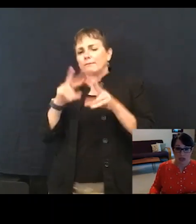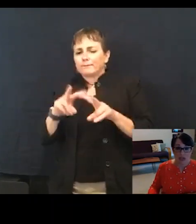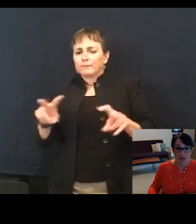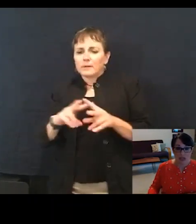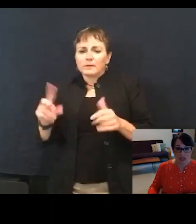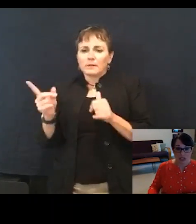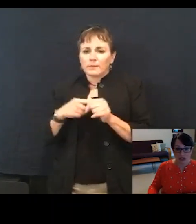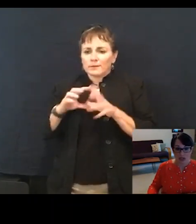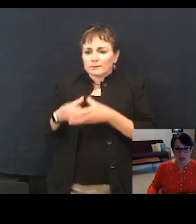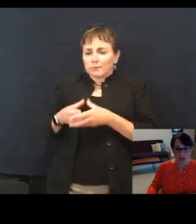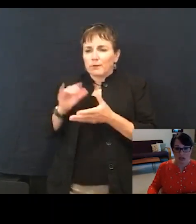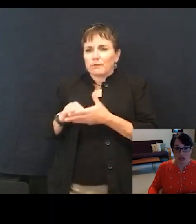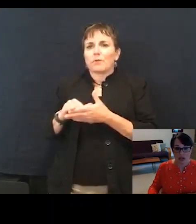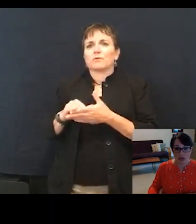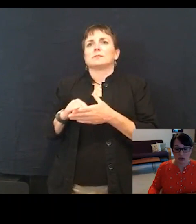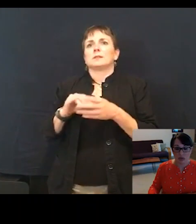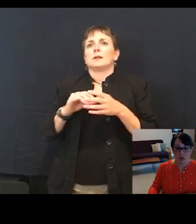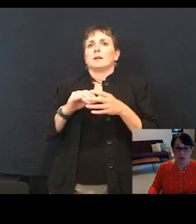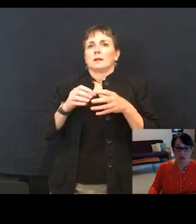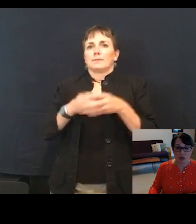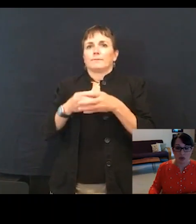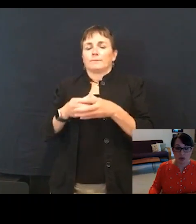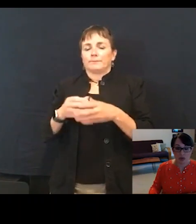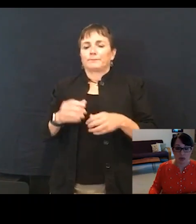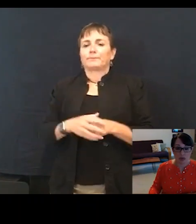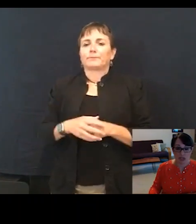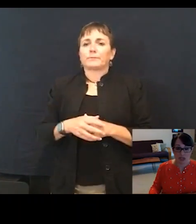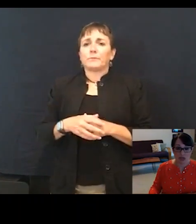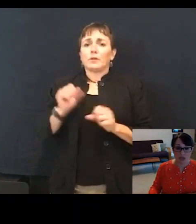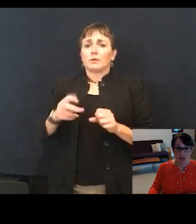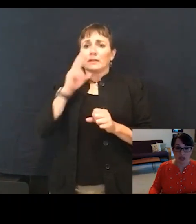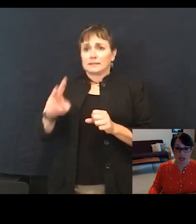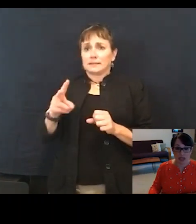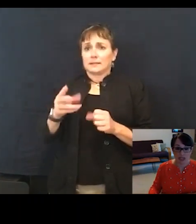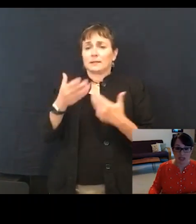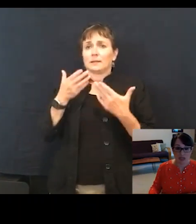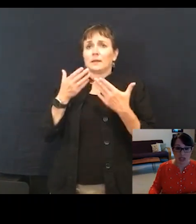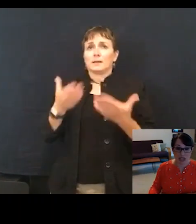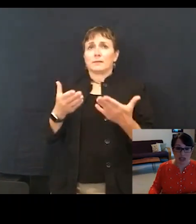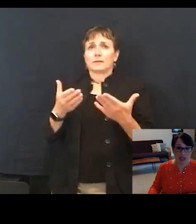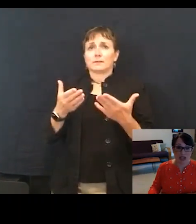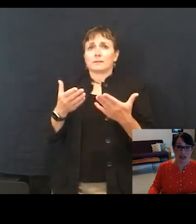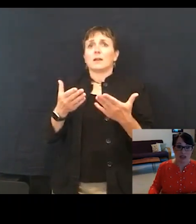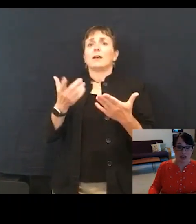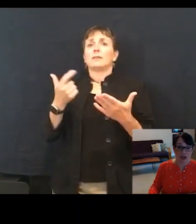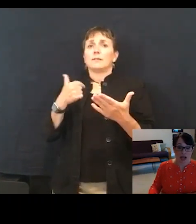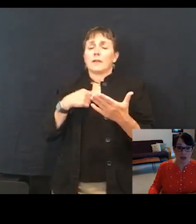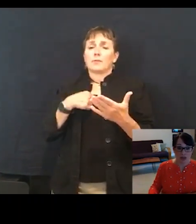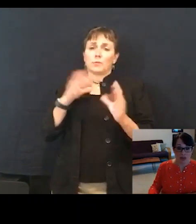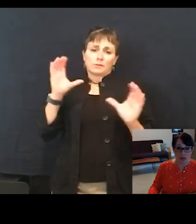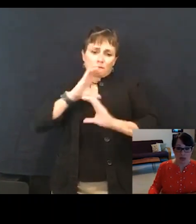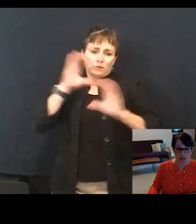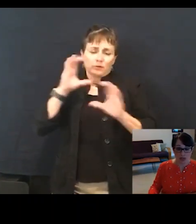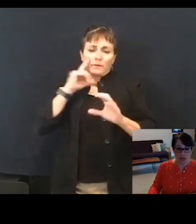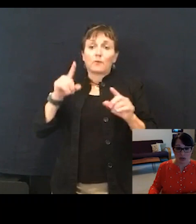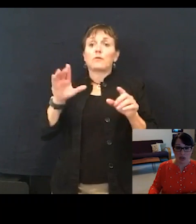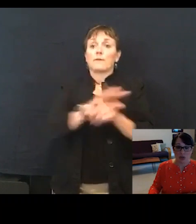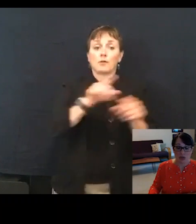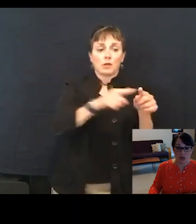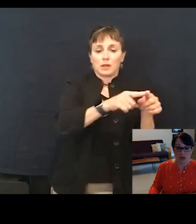And you can see here in this gel, where we've probed for the presence of full length myosin 7A, that our hybrid dual vectors were driving